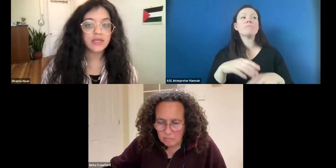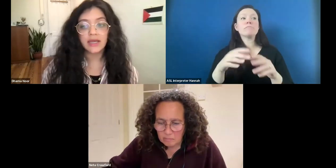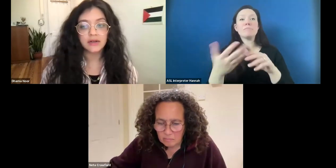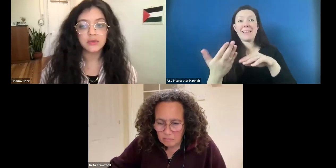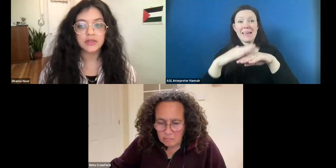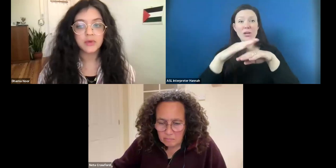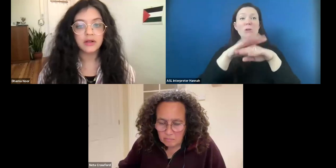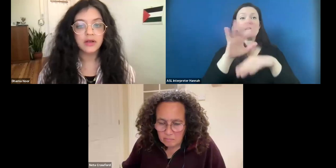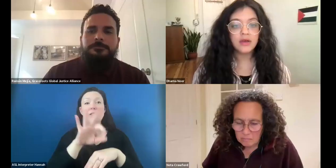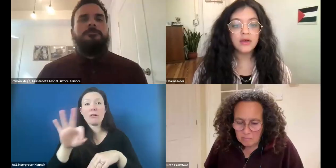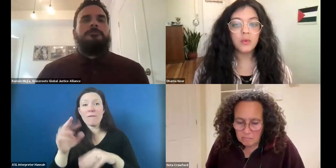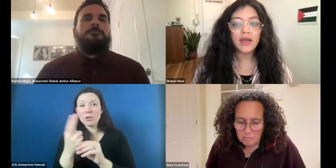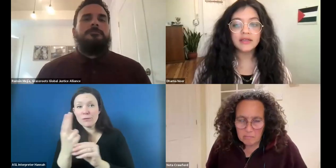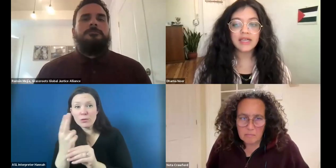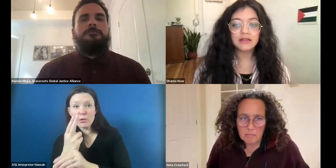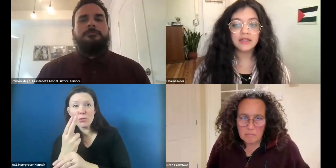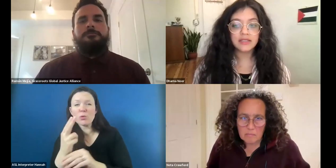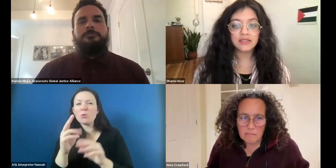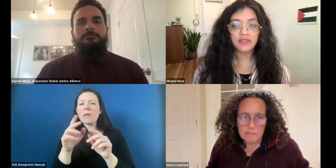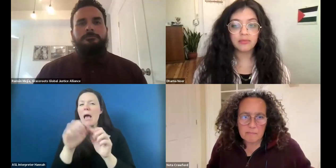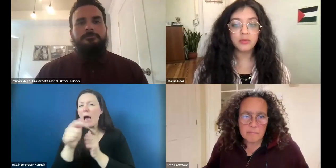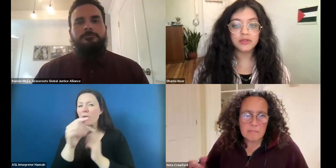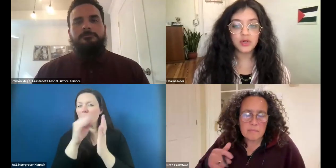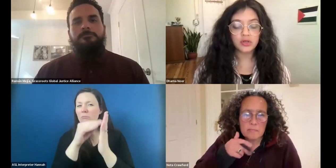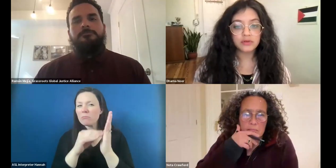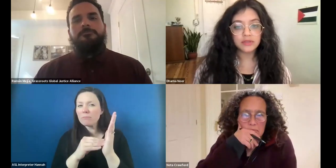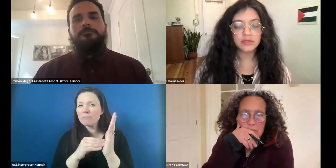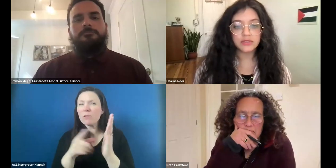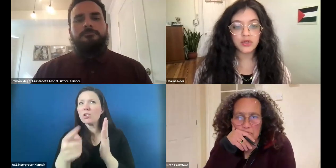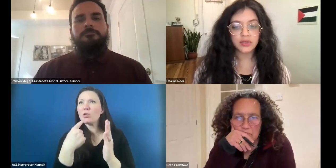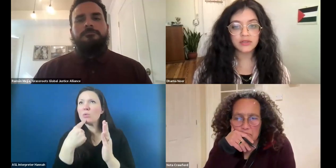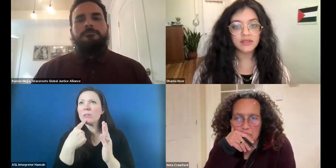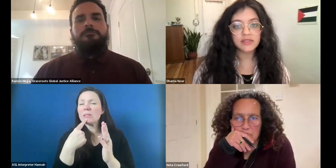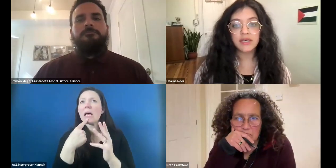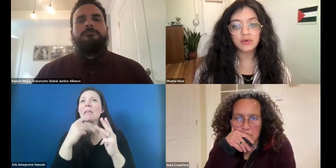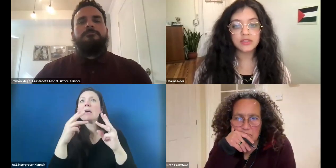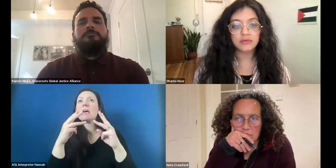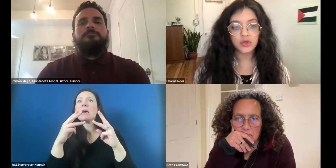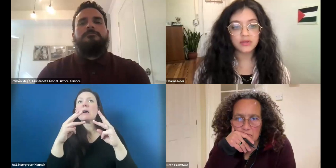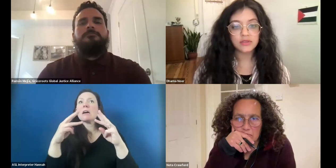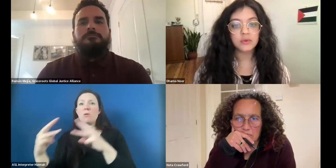and elsewhere as well. Why exactly is it that mobilization for militarization tends to increase emissions?